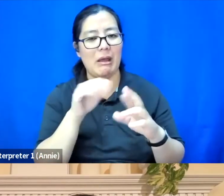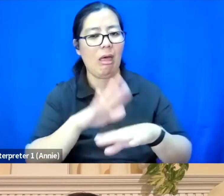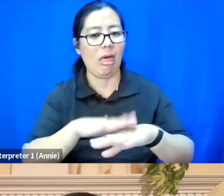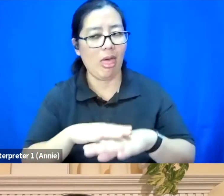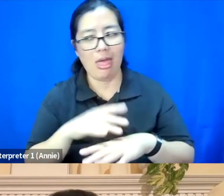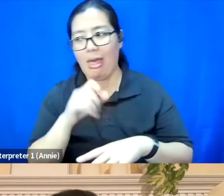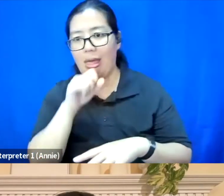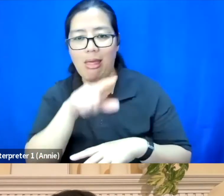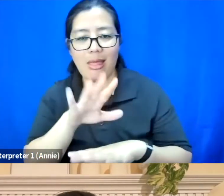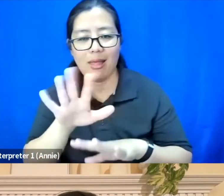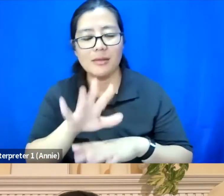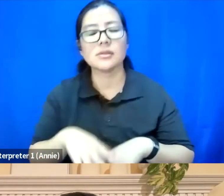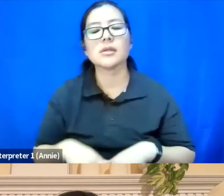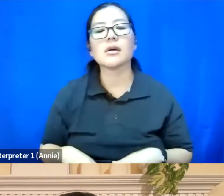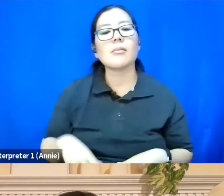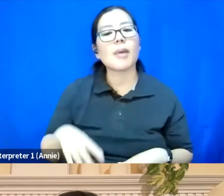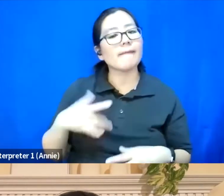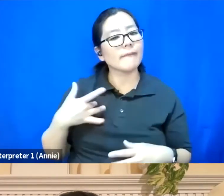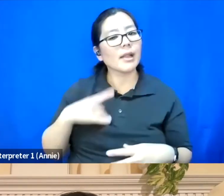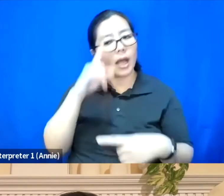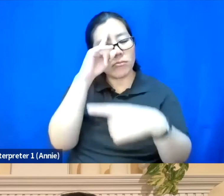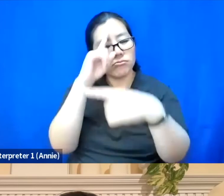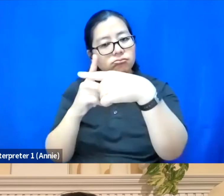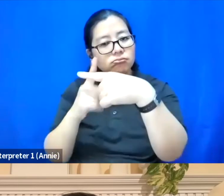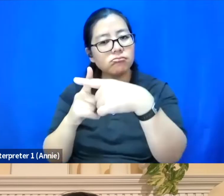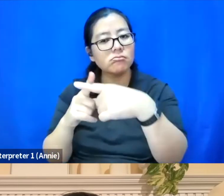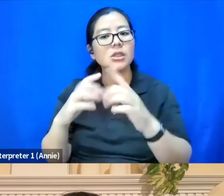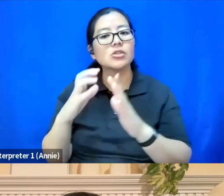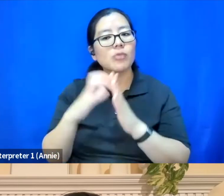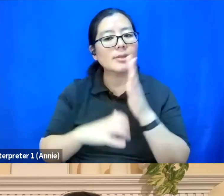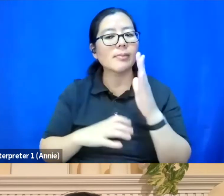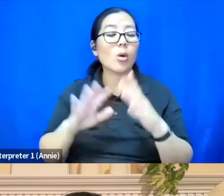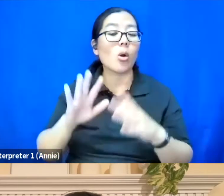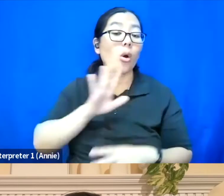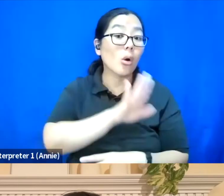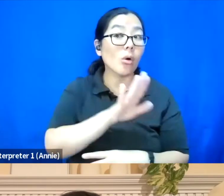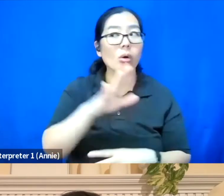I think, on that note, that was a brilliant way to end this conversation.